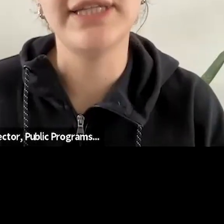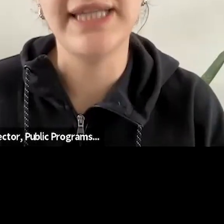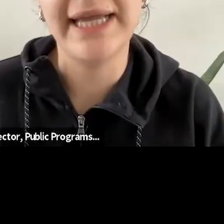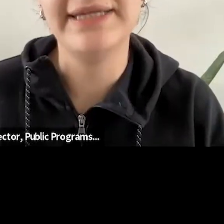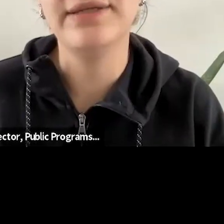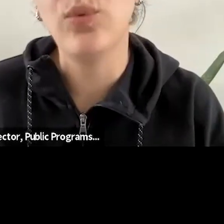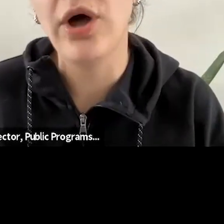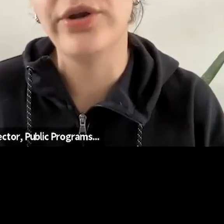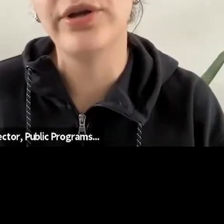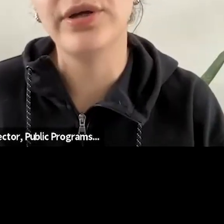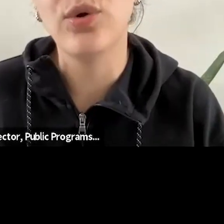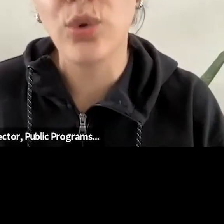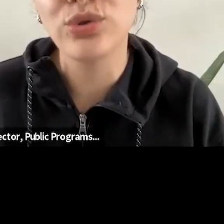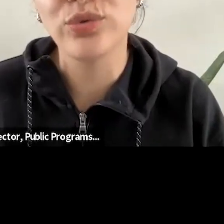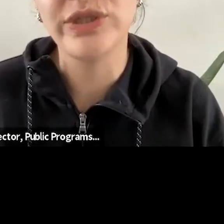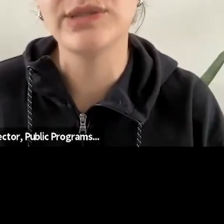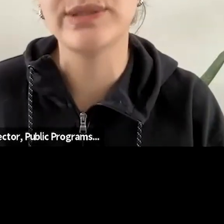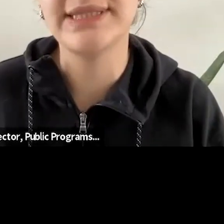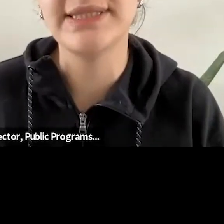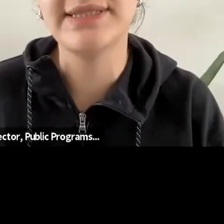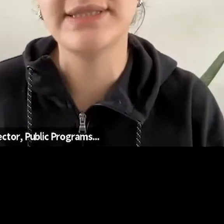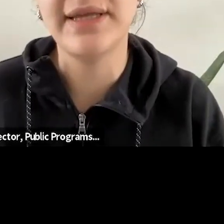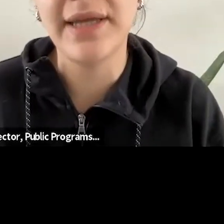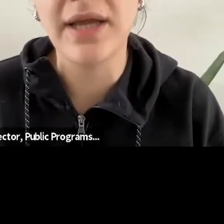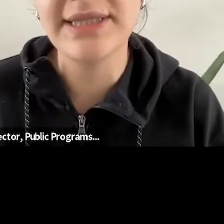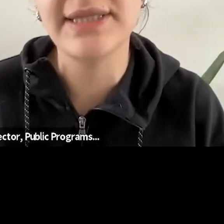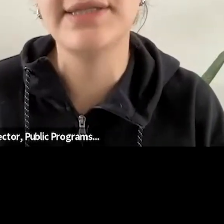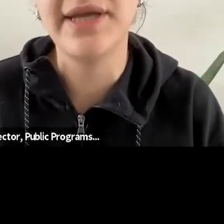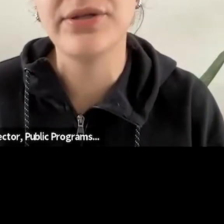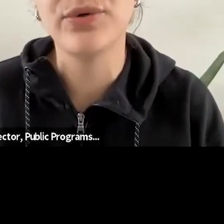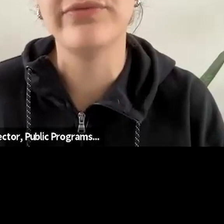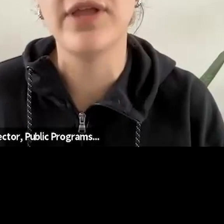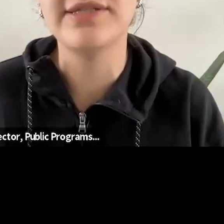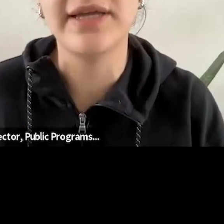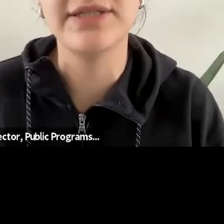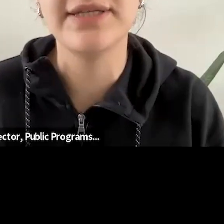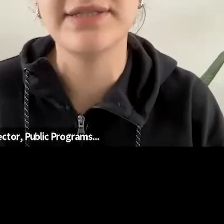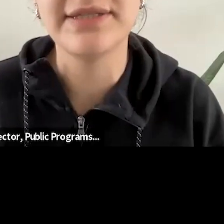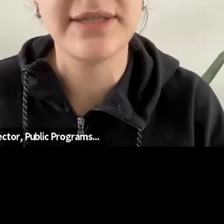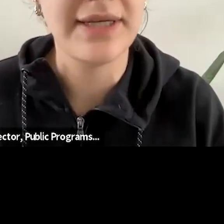of the land, water, and cultural resources in the unceded territory of Los Angeles.